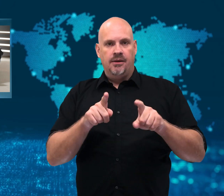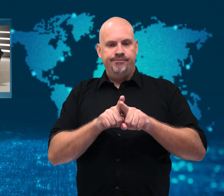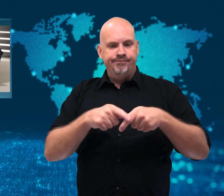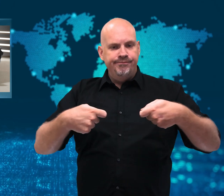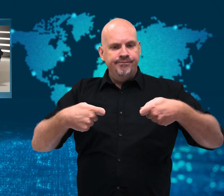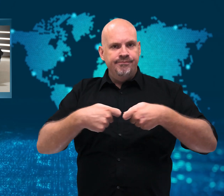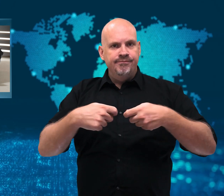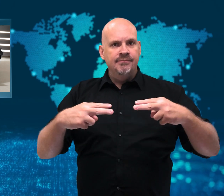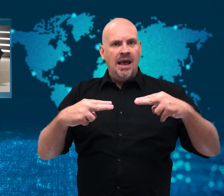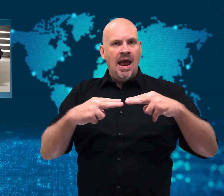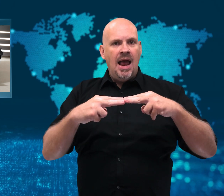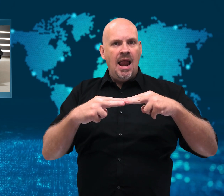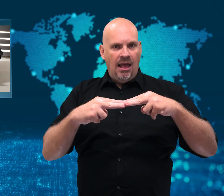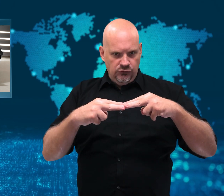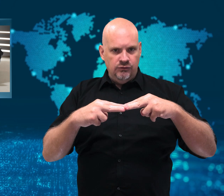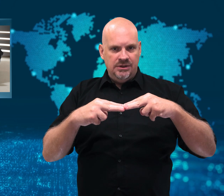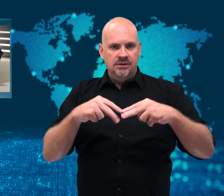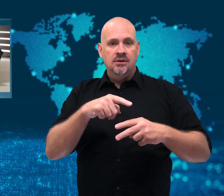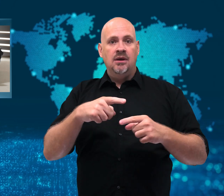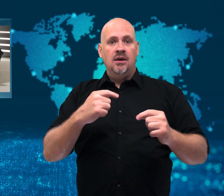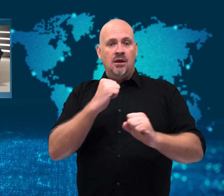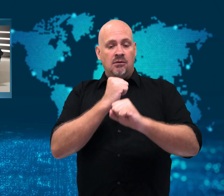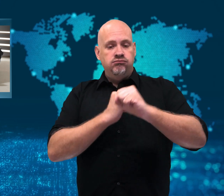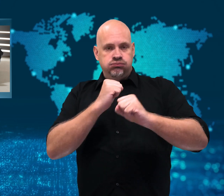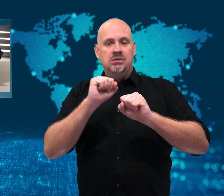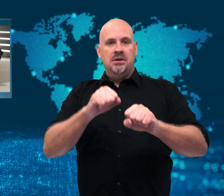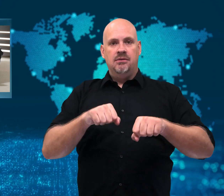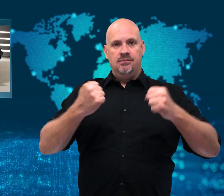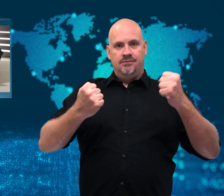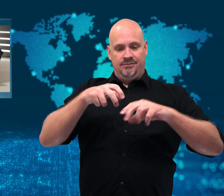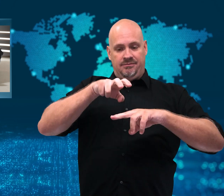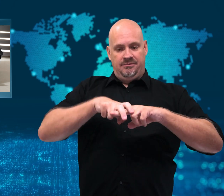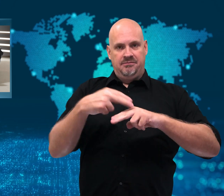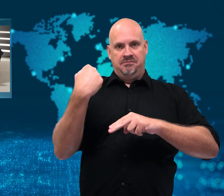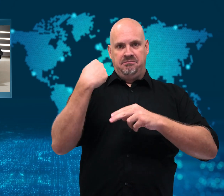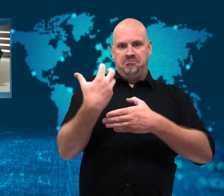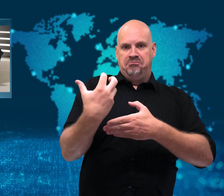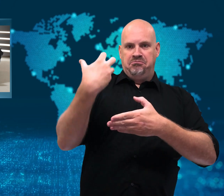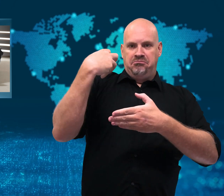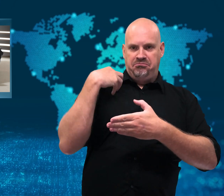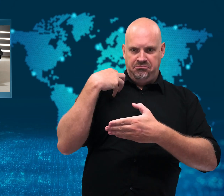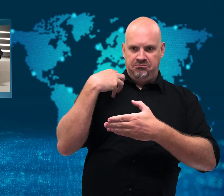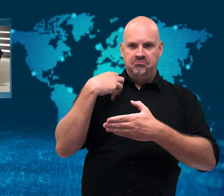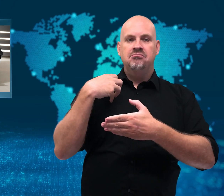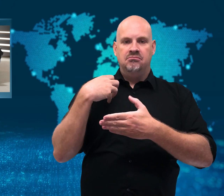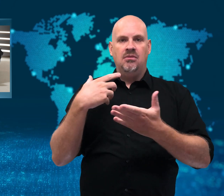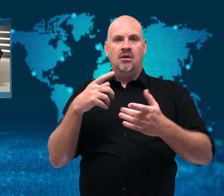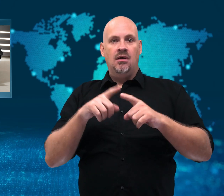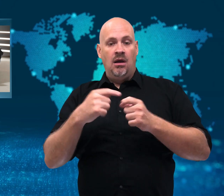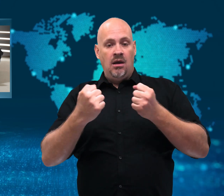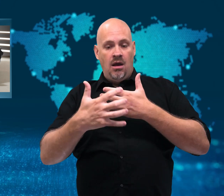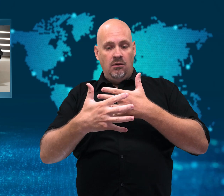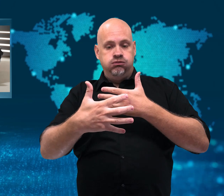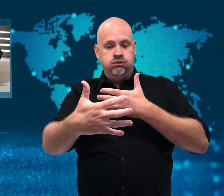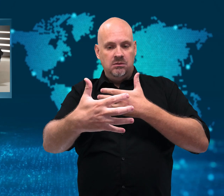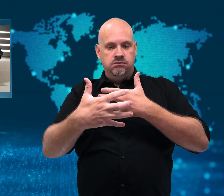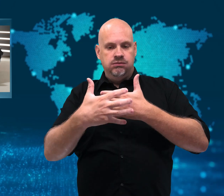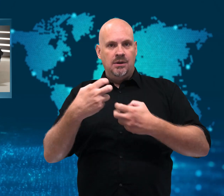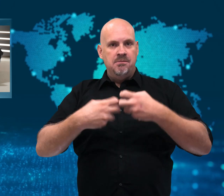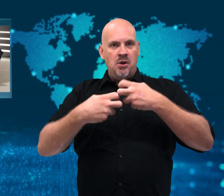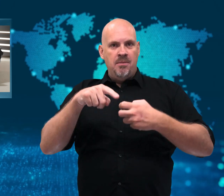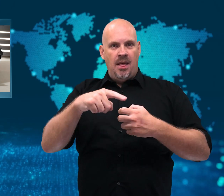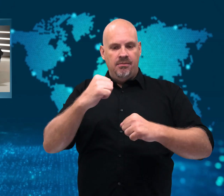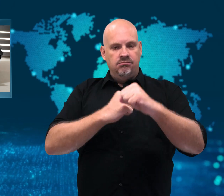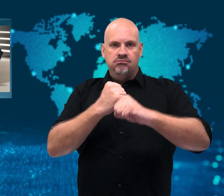its hood “grows” longer as the pedals and steering wheel fold up.